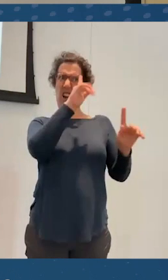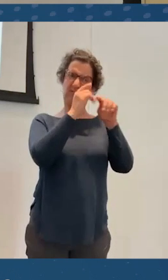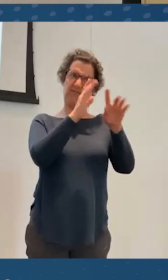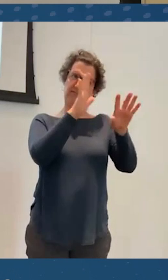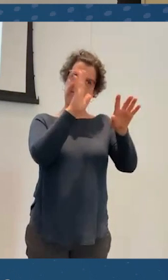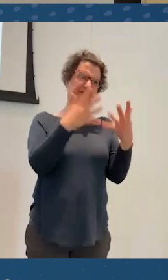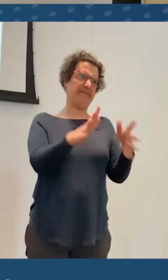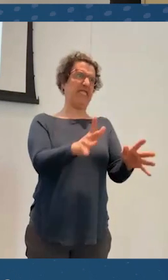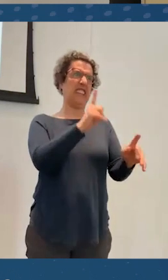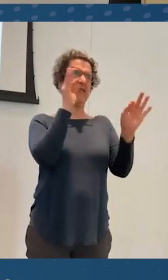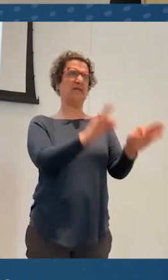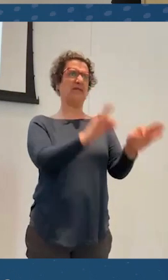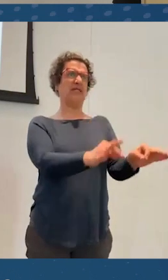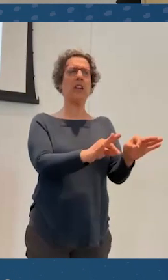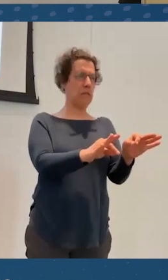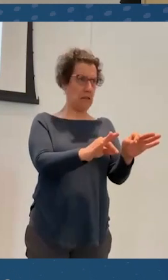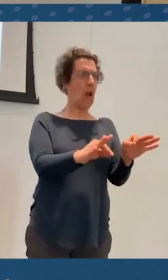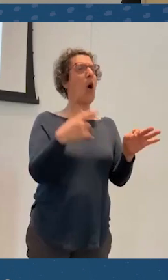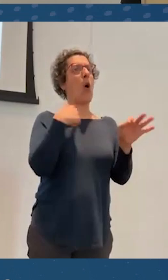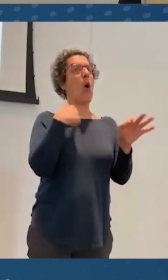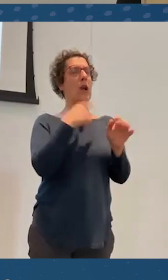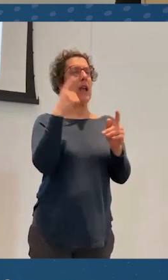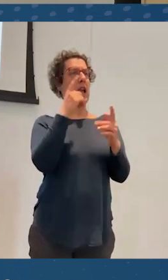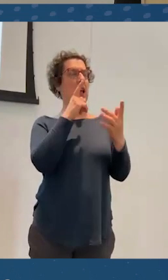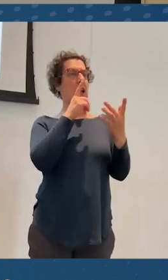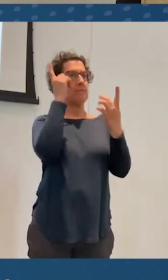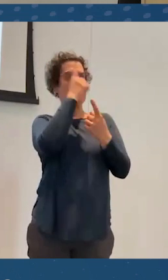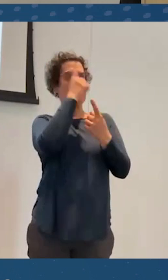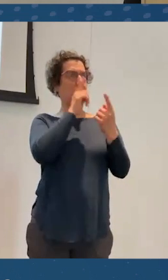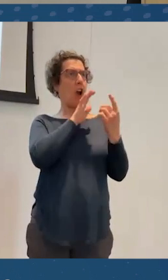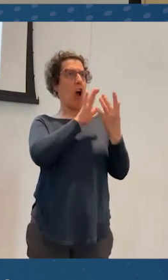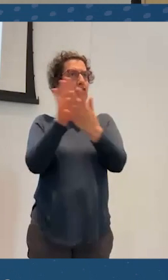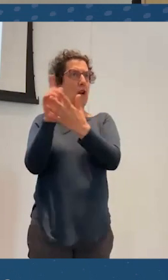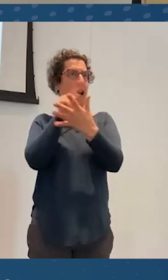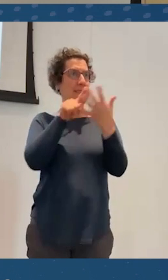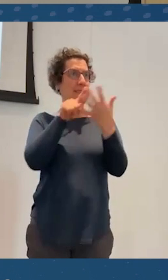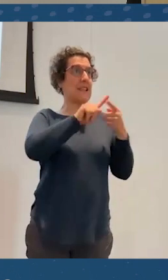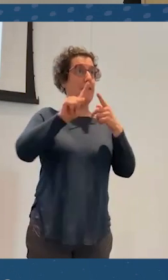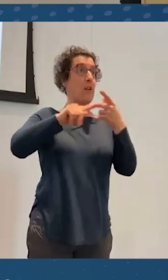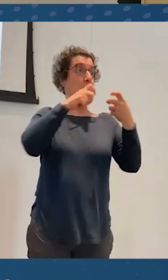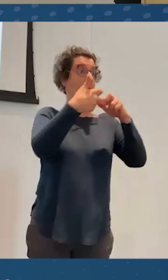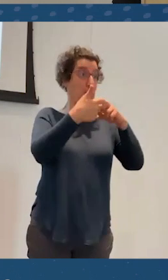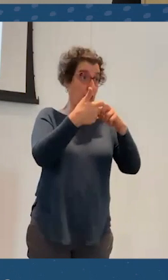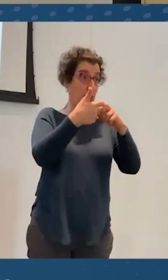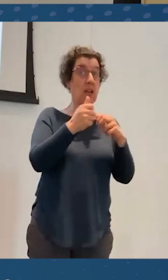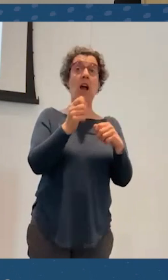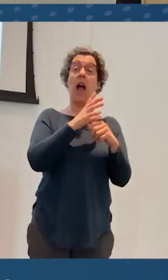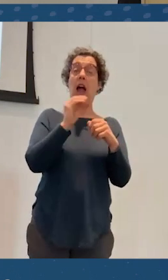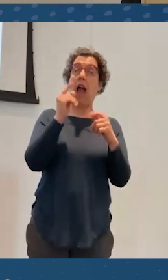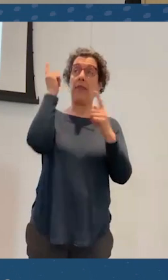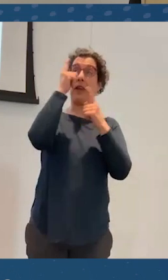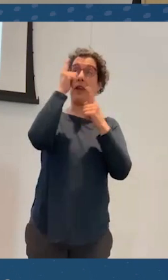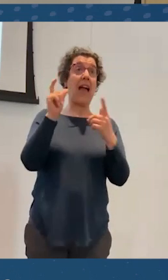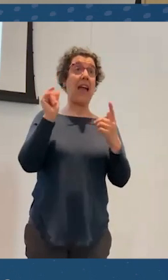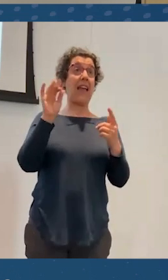think about each problem we addressed with our designs. If our designs worked for your users, then that's great